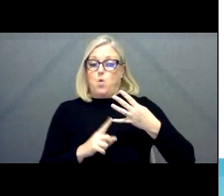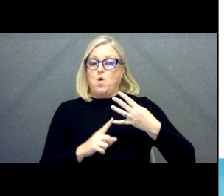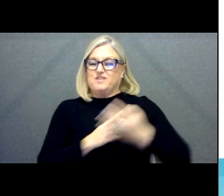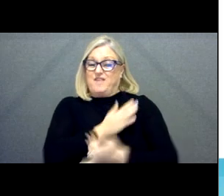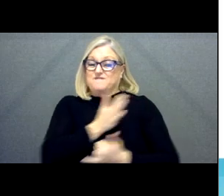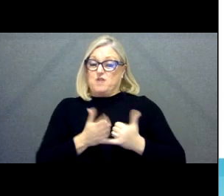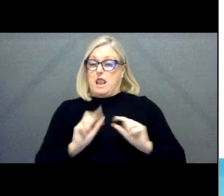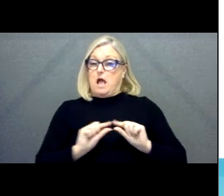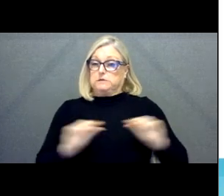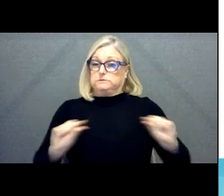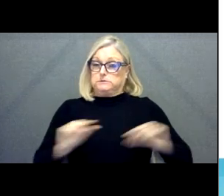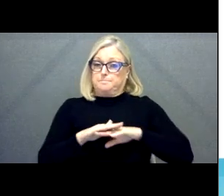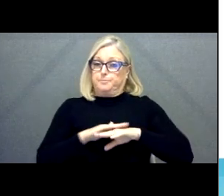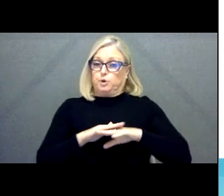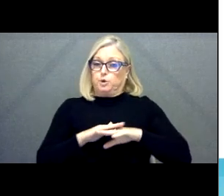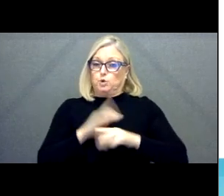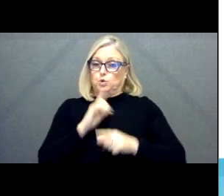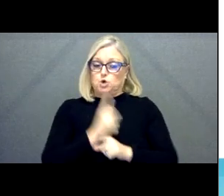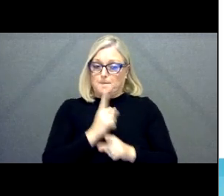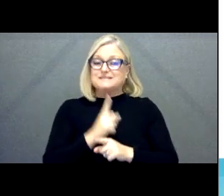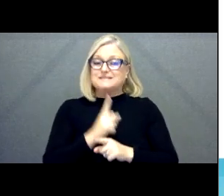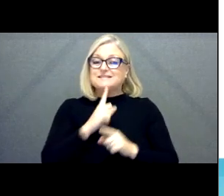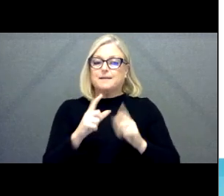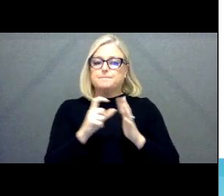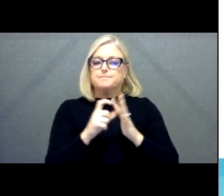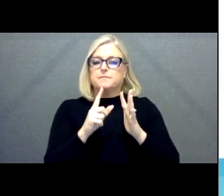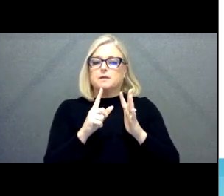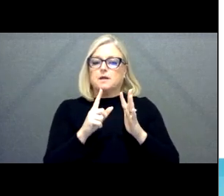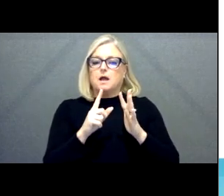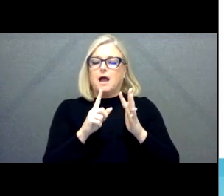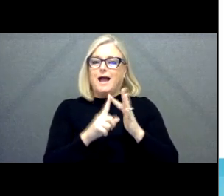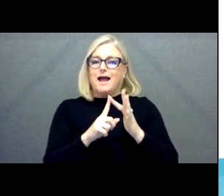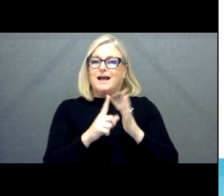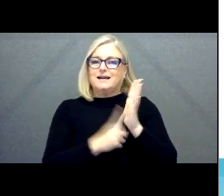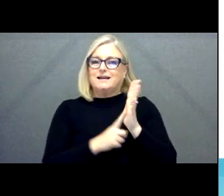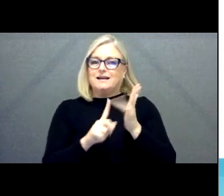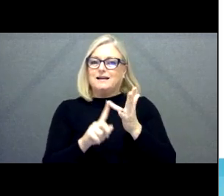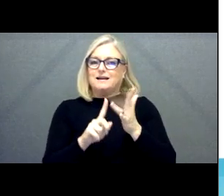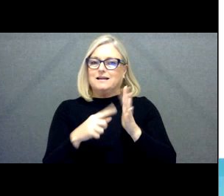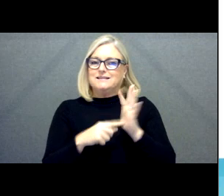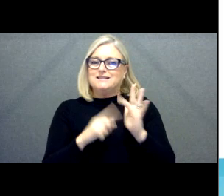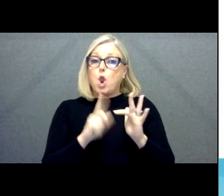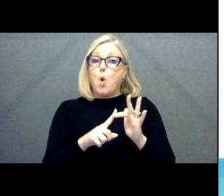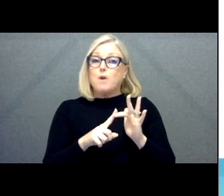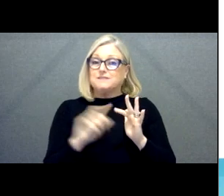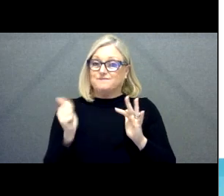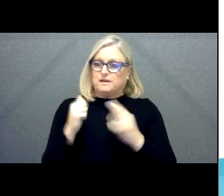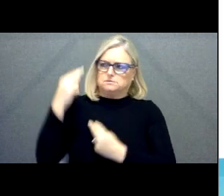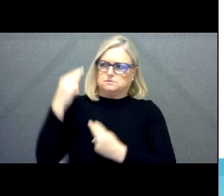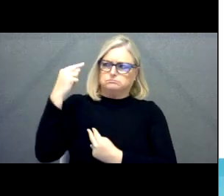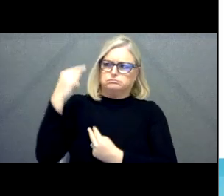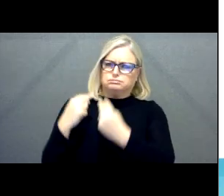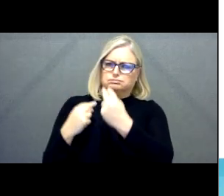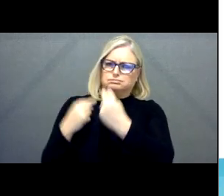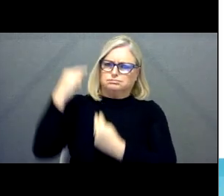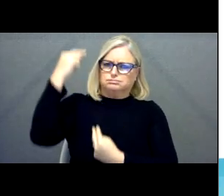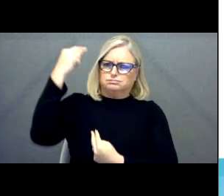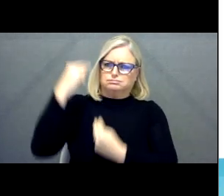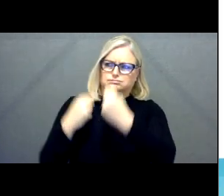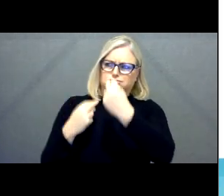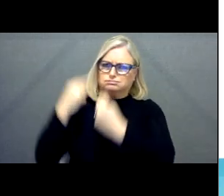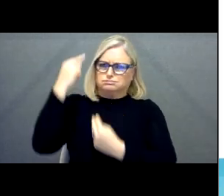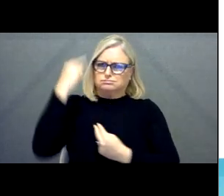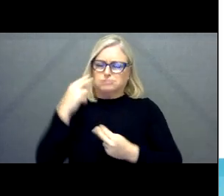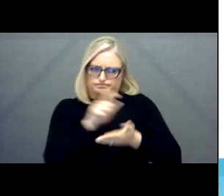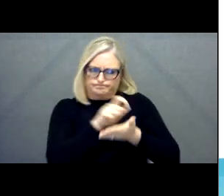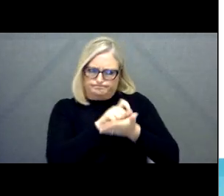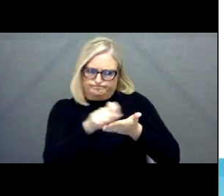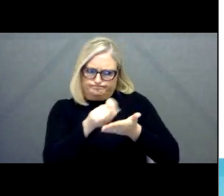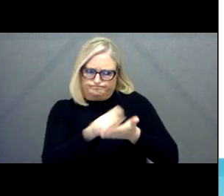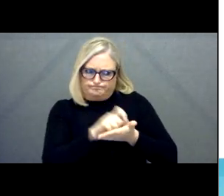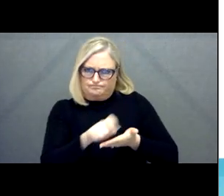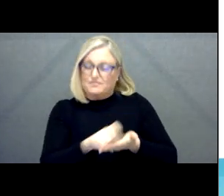over that time um we the Deloitte um report notes that we reduced recidivism or reoffending um and um